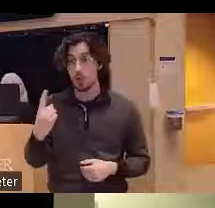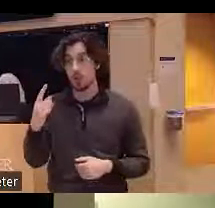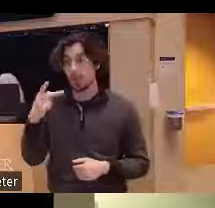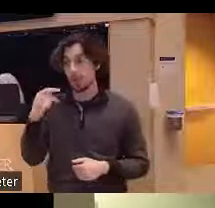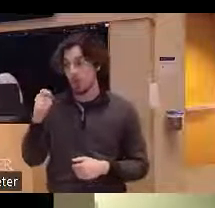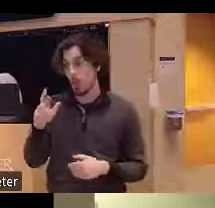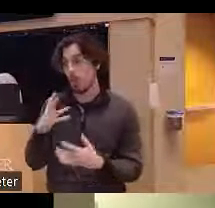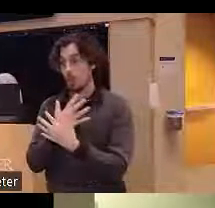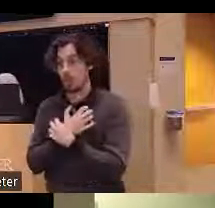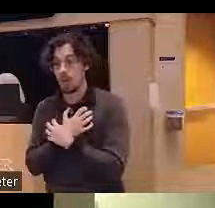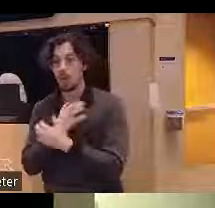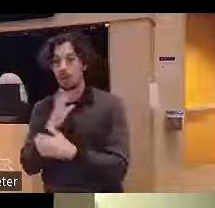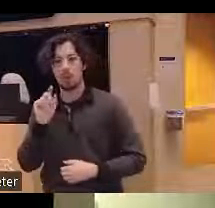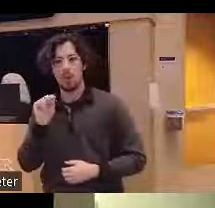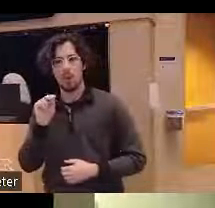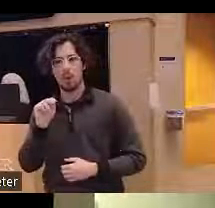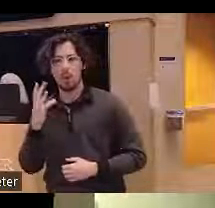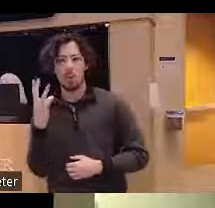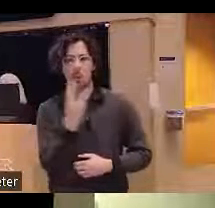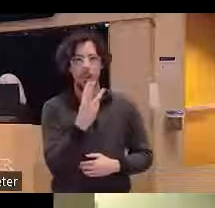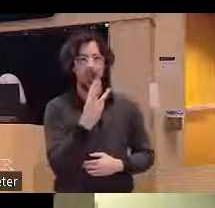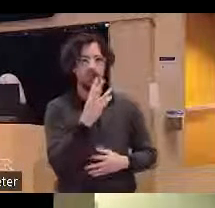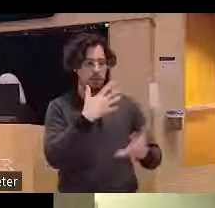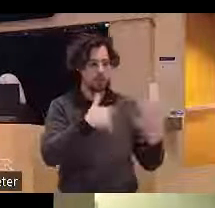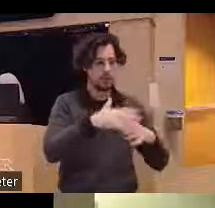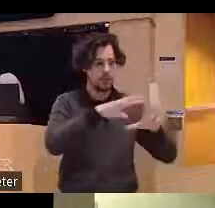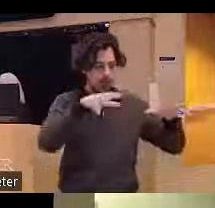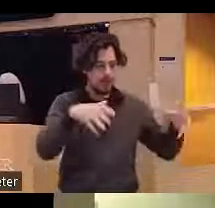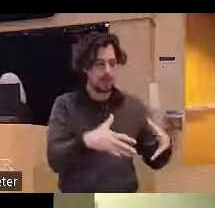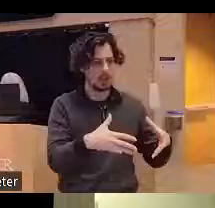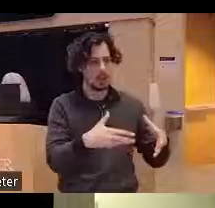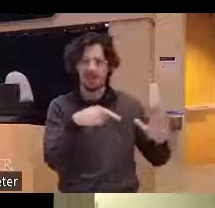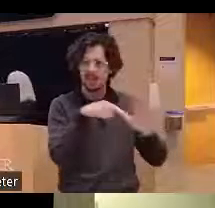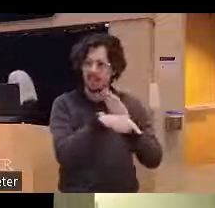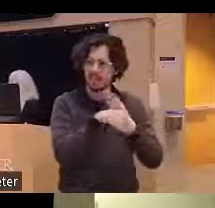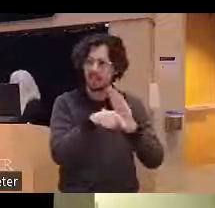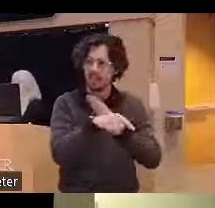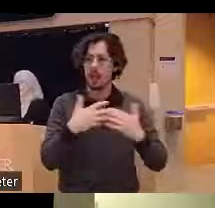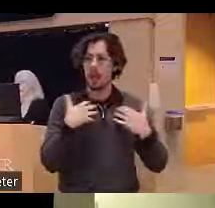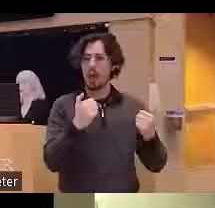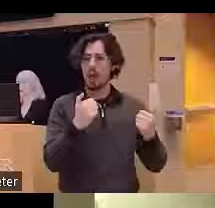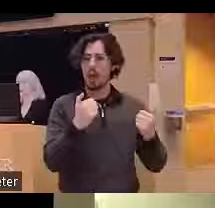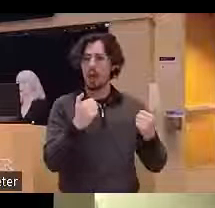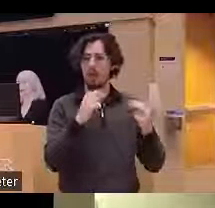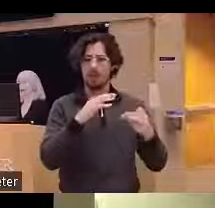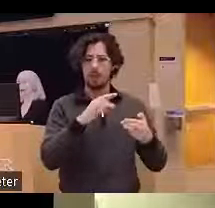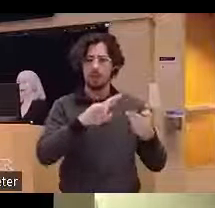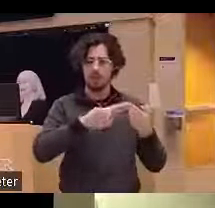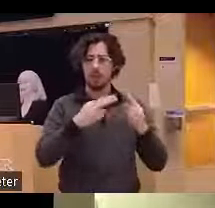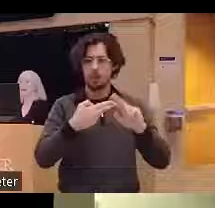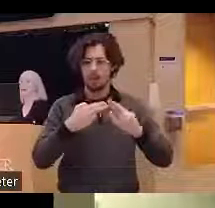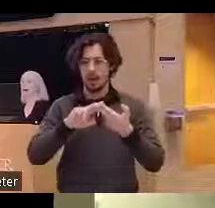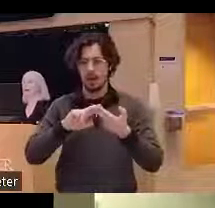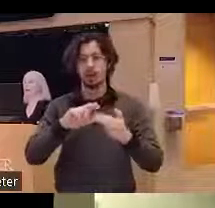in Western societies a mass extinction of the healthy microbiome right and as a microbiome